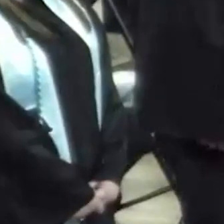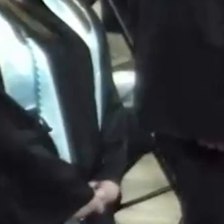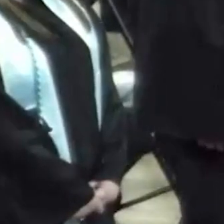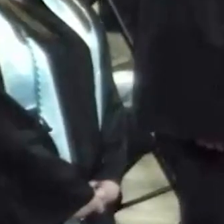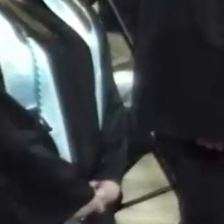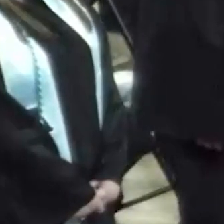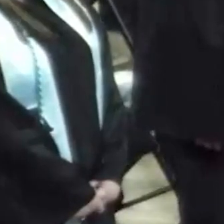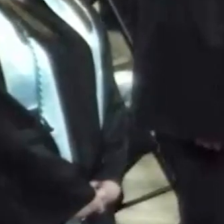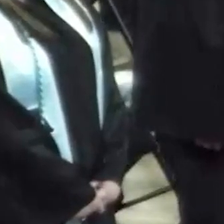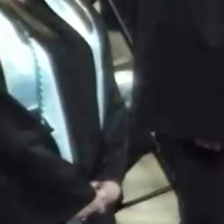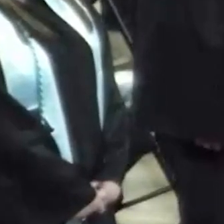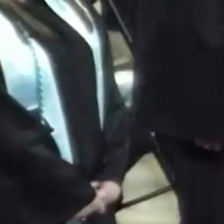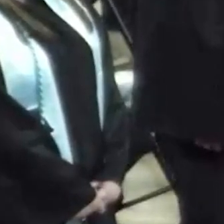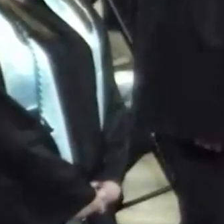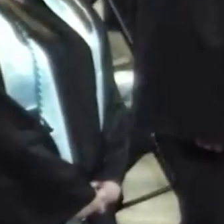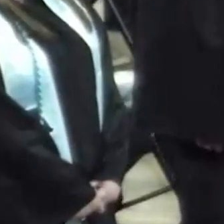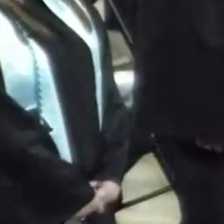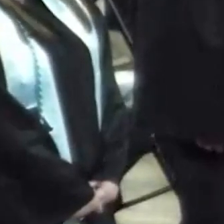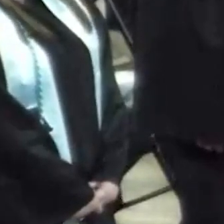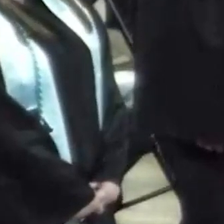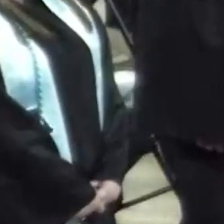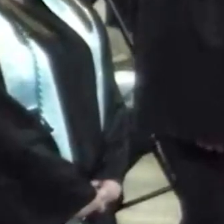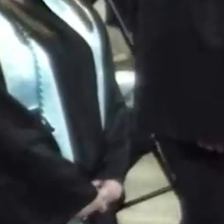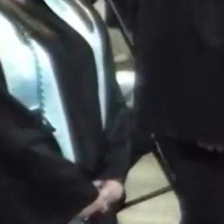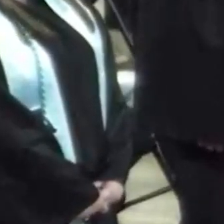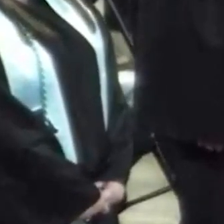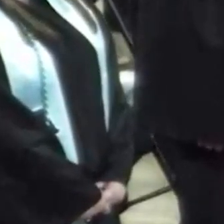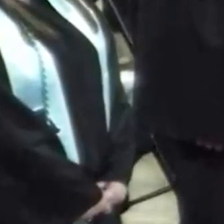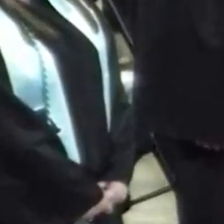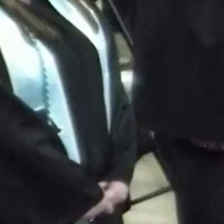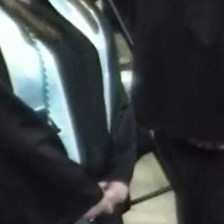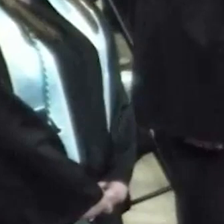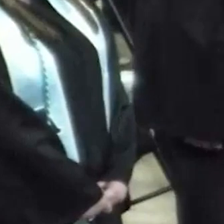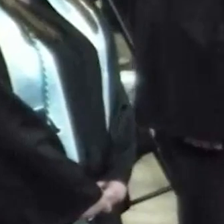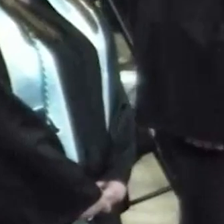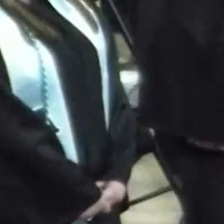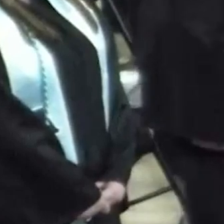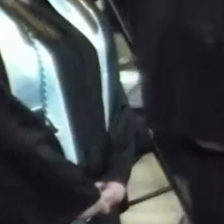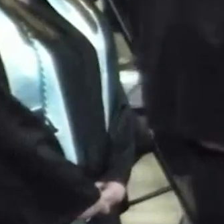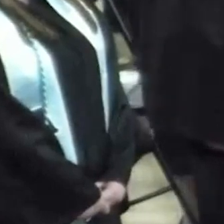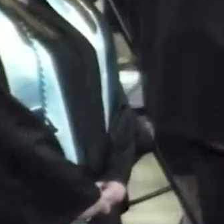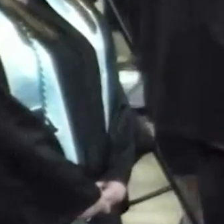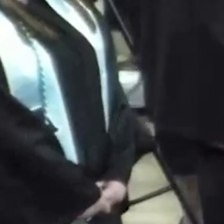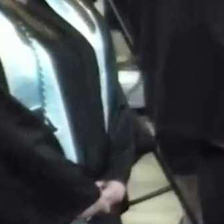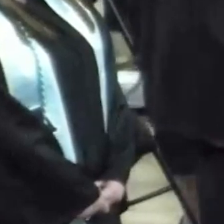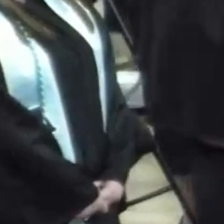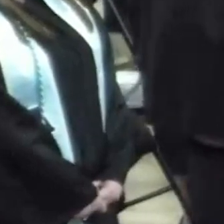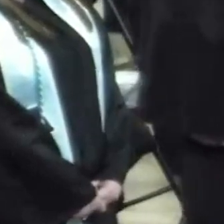Loyalty we pledge to thee.